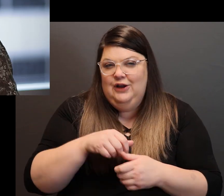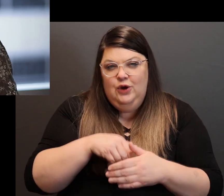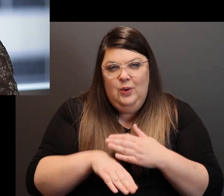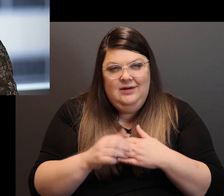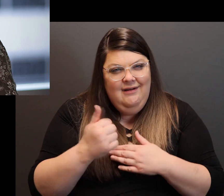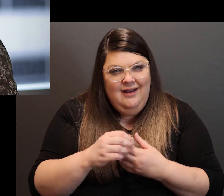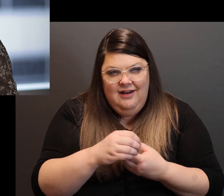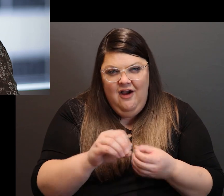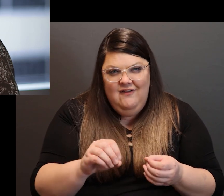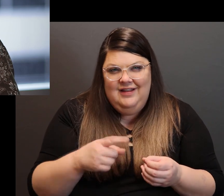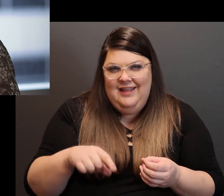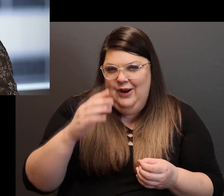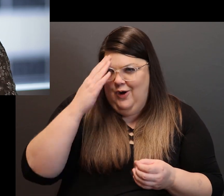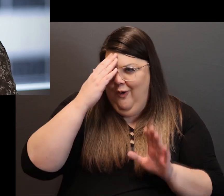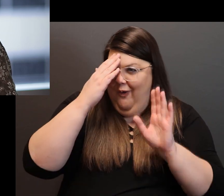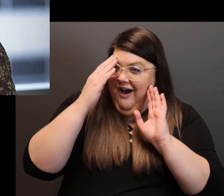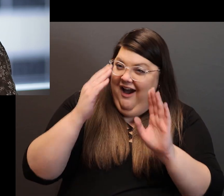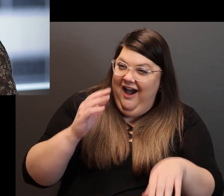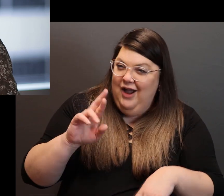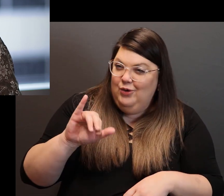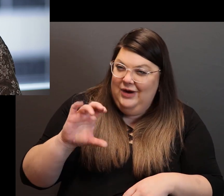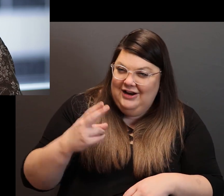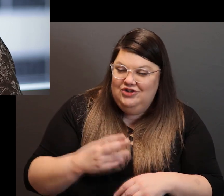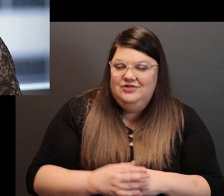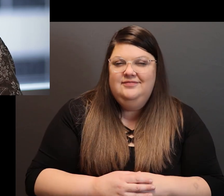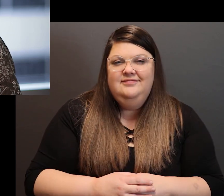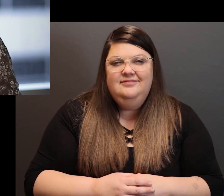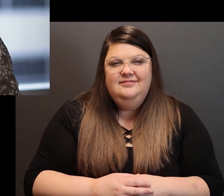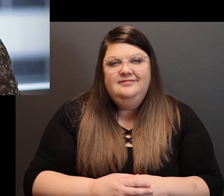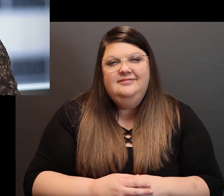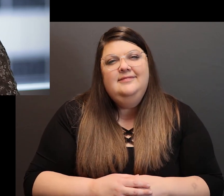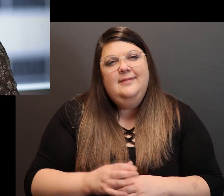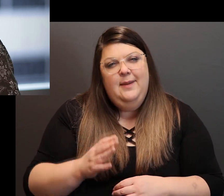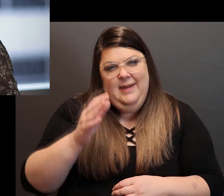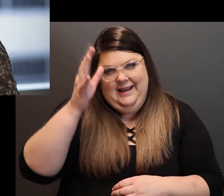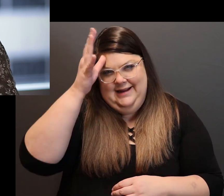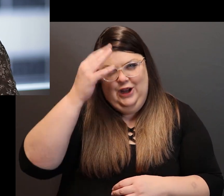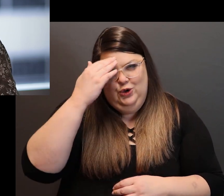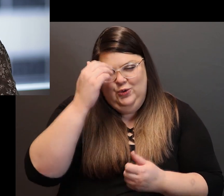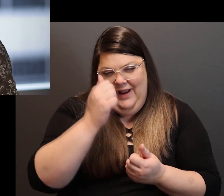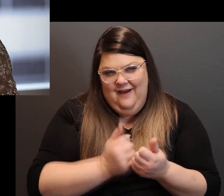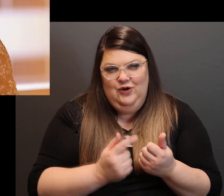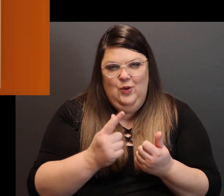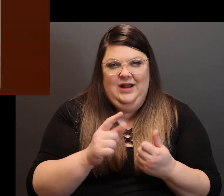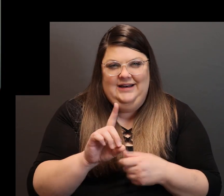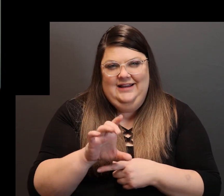and they would always know, there would be a, "Hi, Rich." My dad knew everybody at DES, I swear.